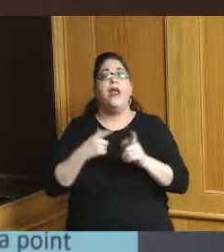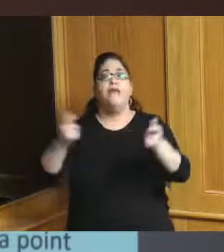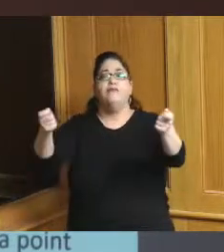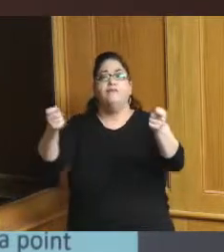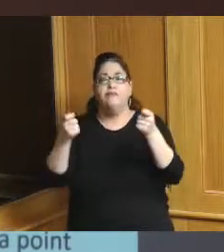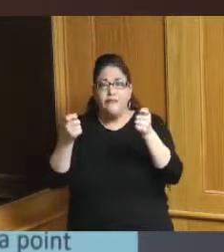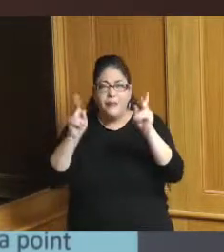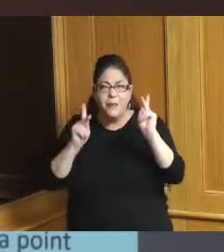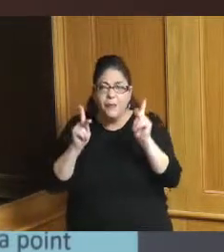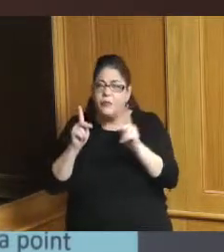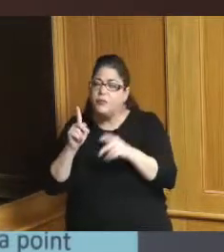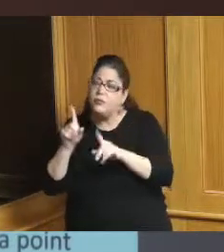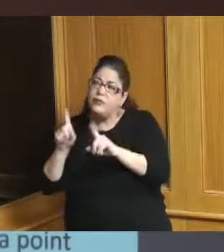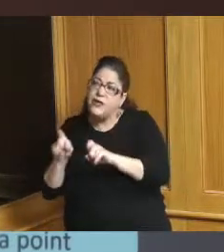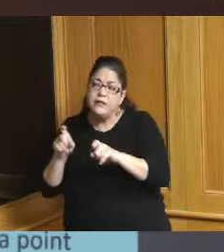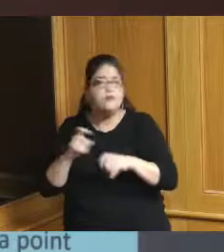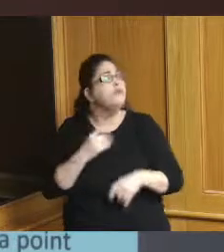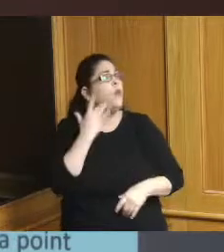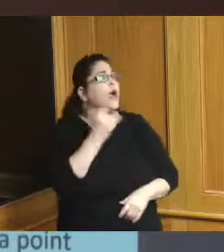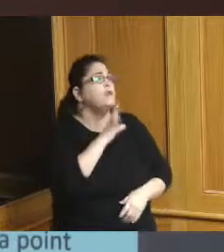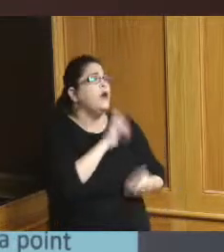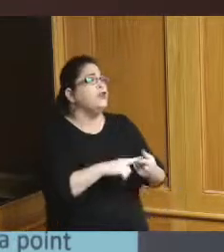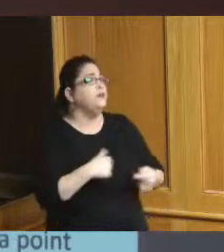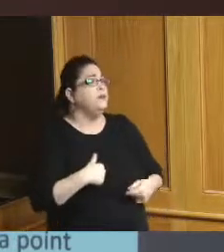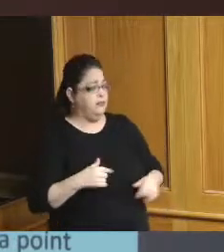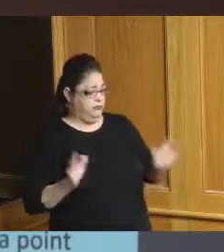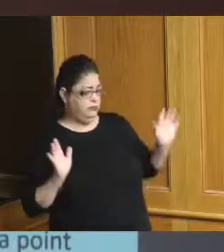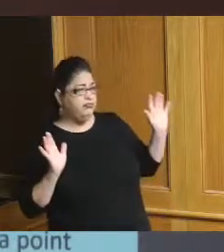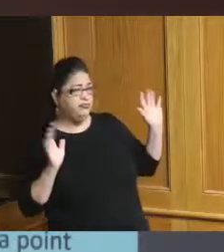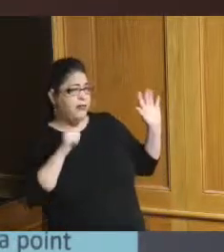very well why do you want to talk to me about the vaccine I'm not vaccinated and they feel